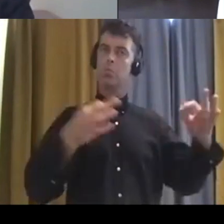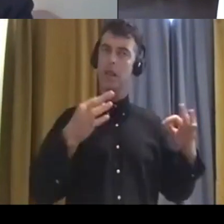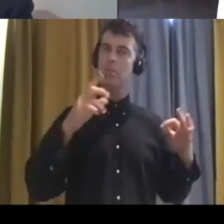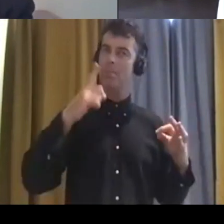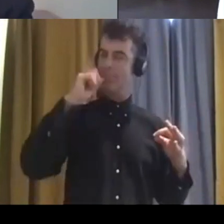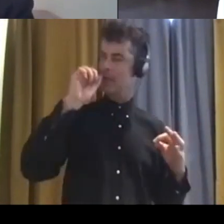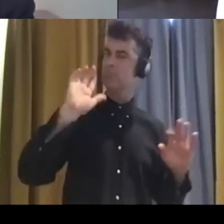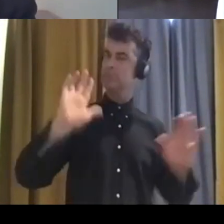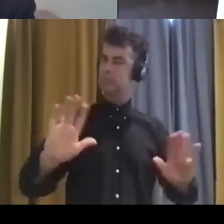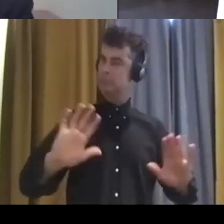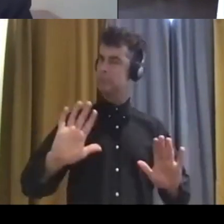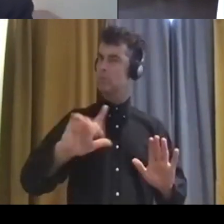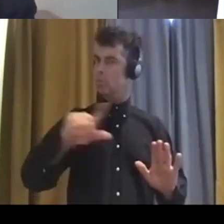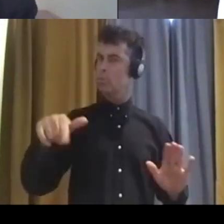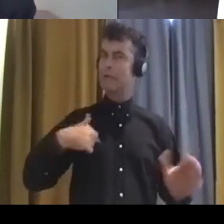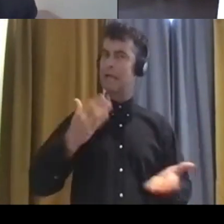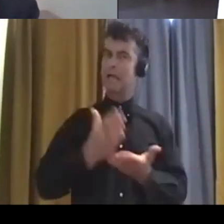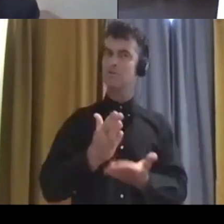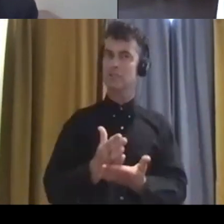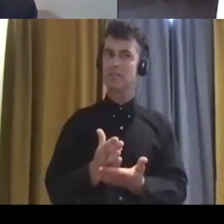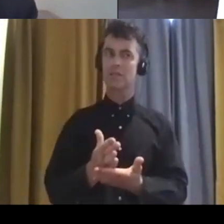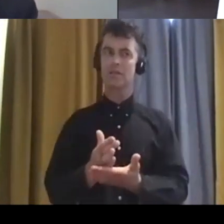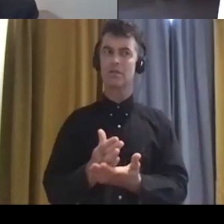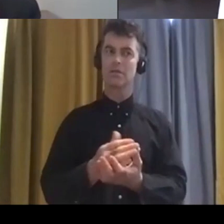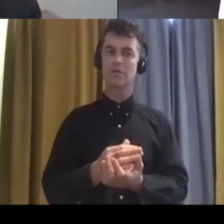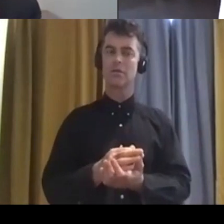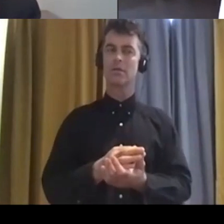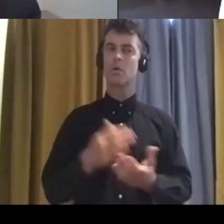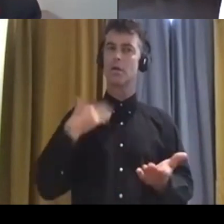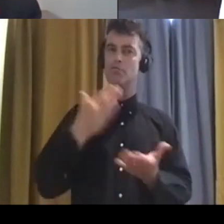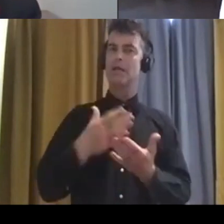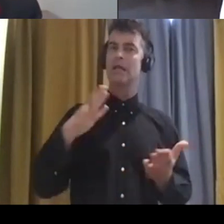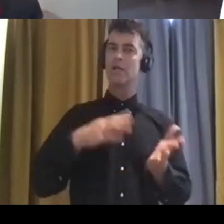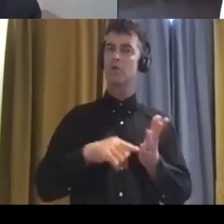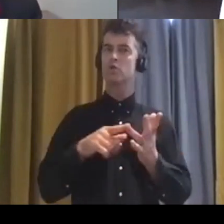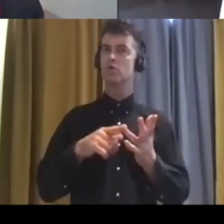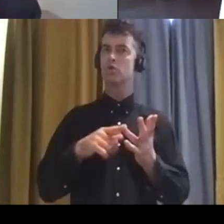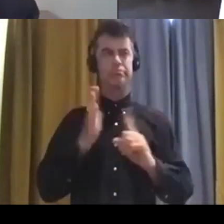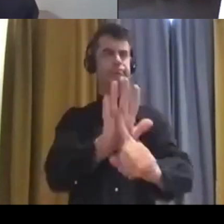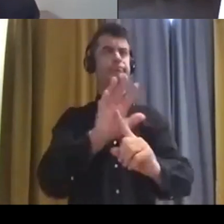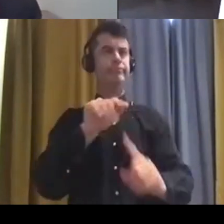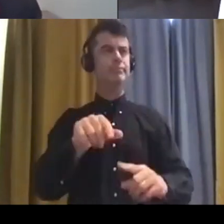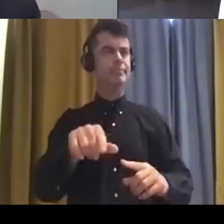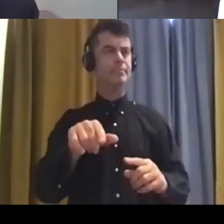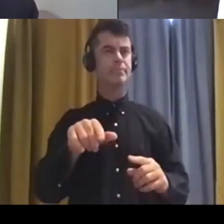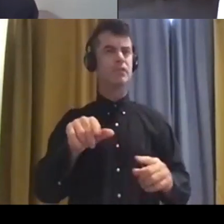is that we actually we really need to challenge those foundations as you said there's been